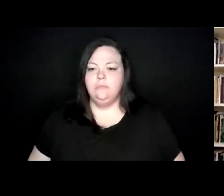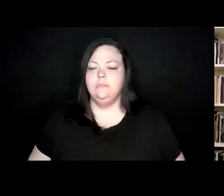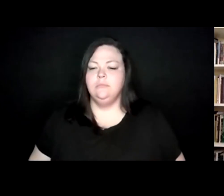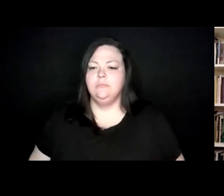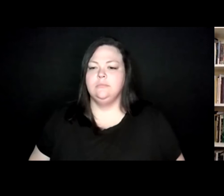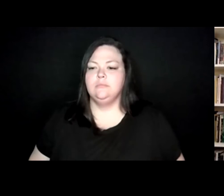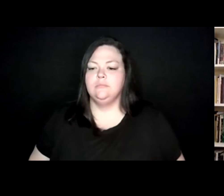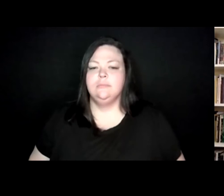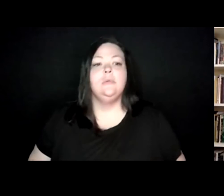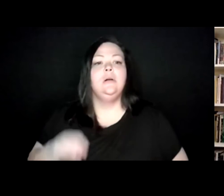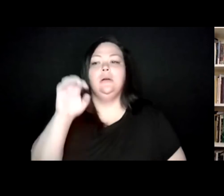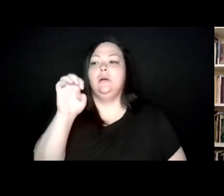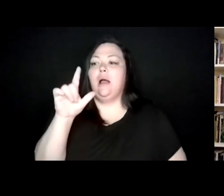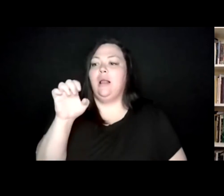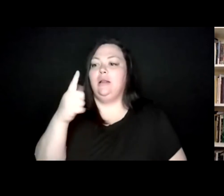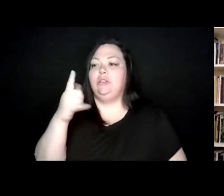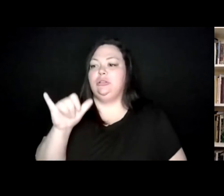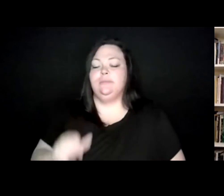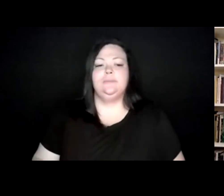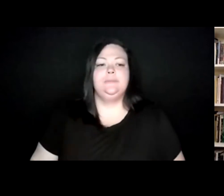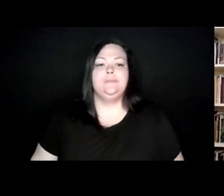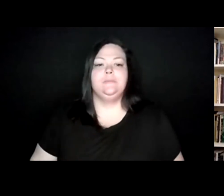Elegy